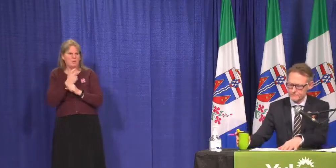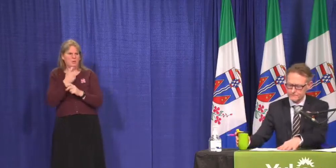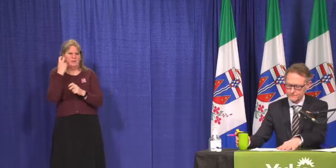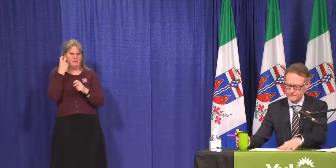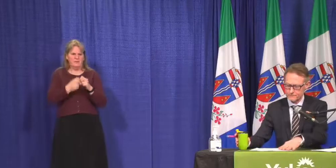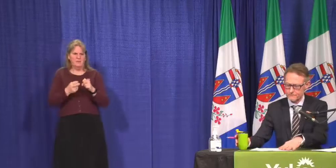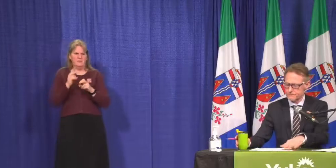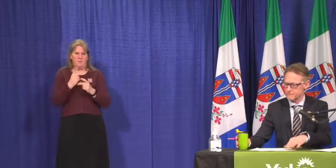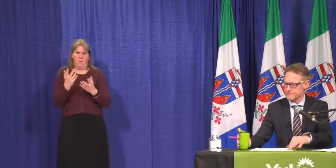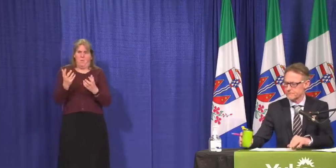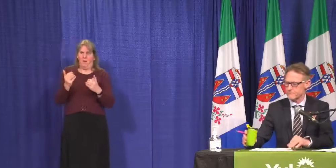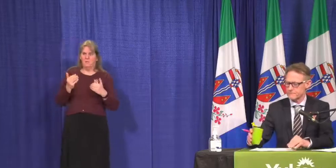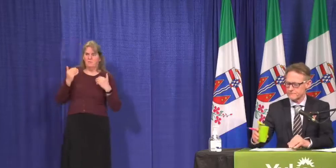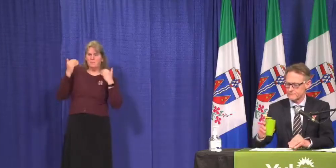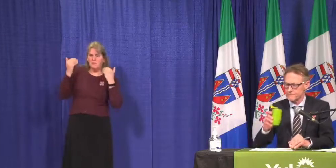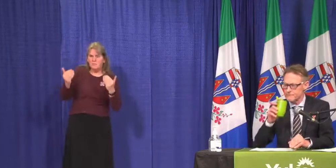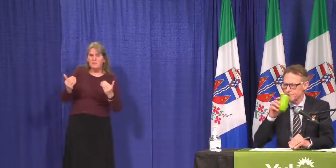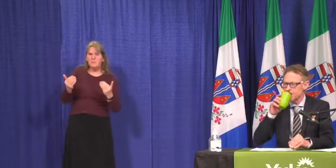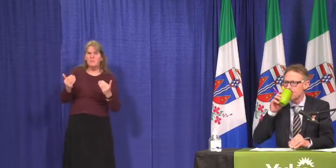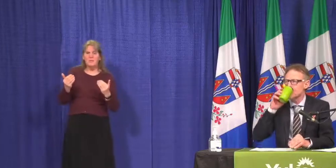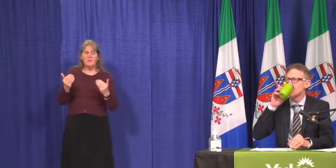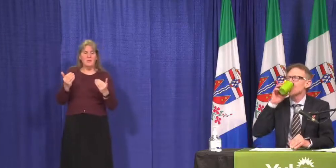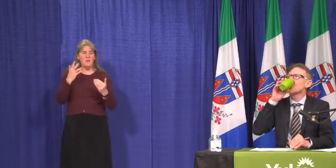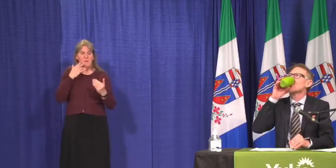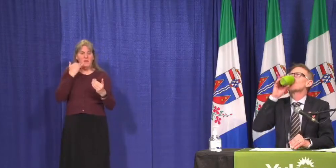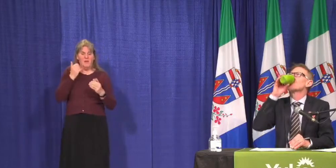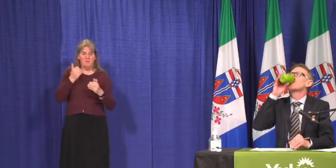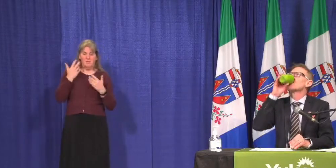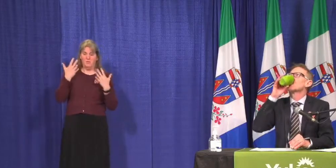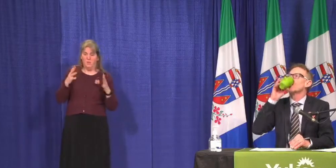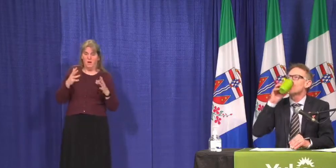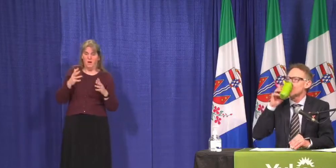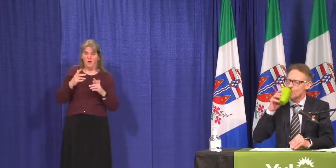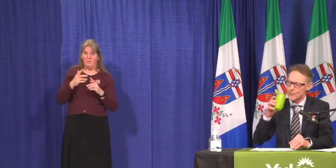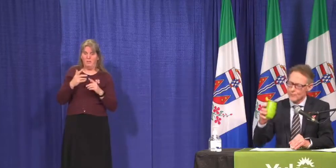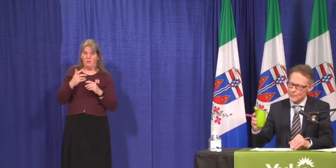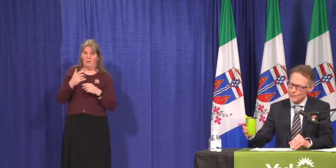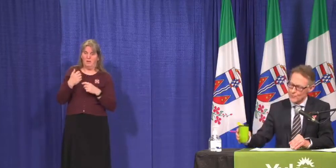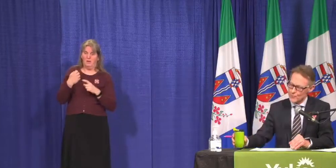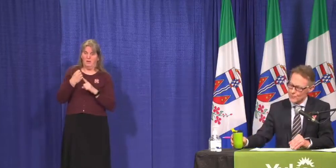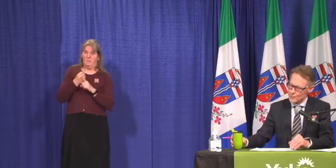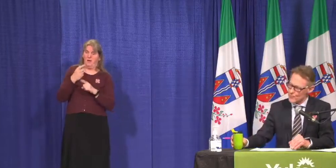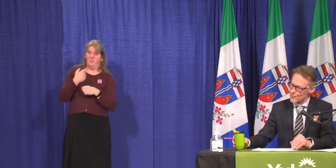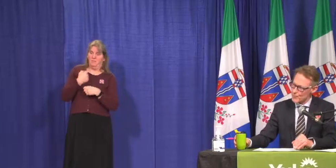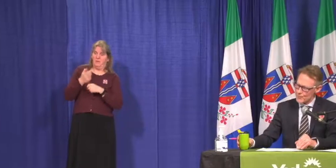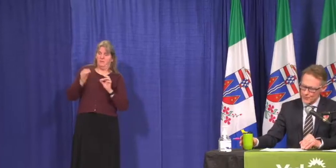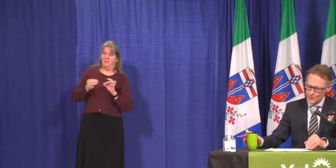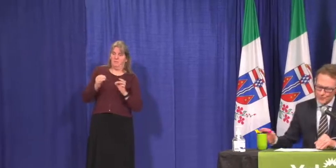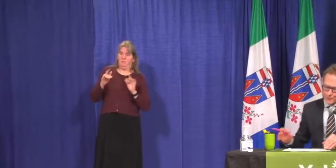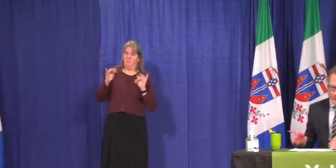characterized as vaccine hesitant. I will start with it is